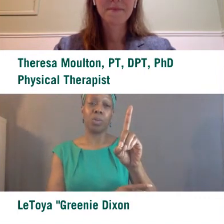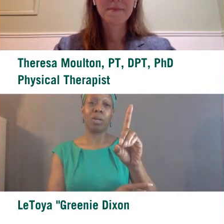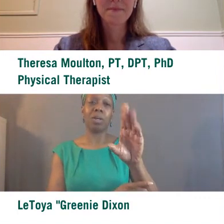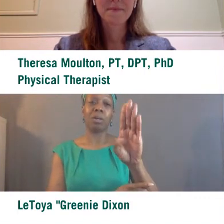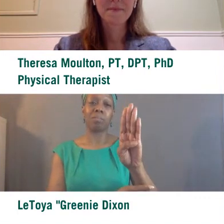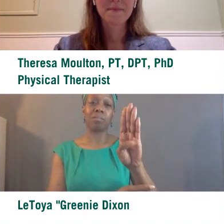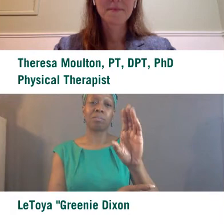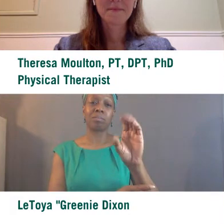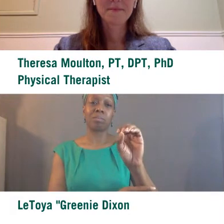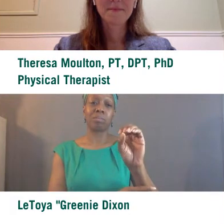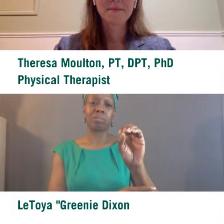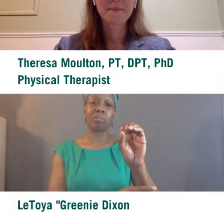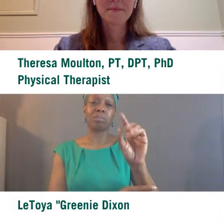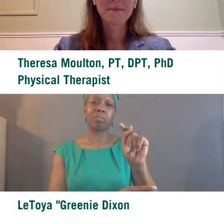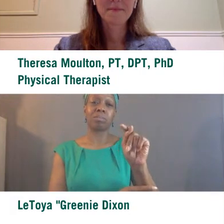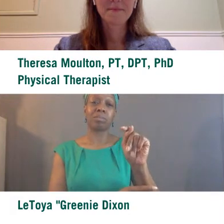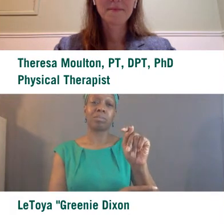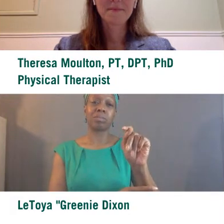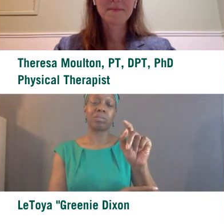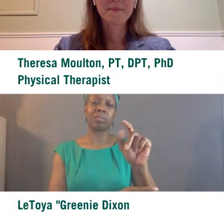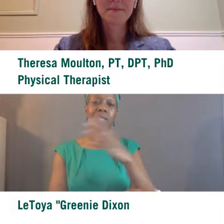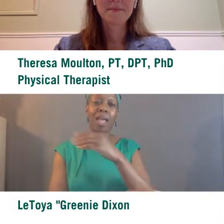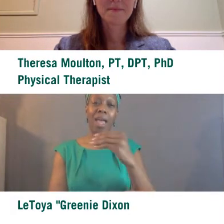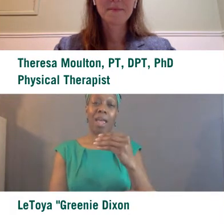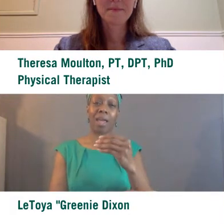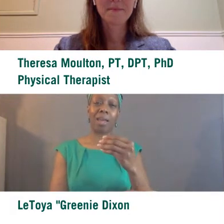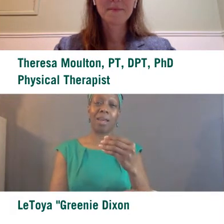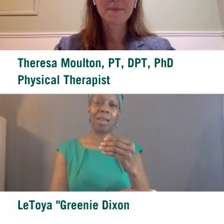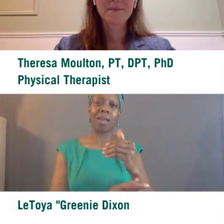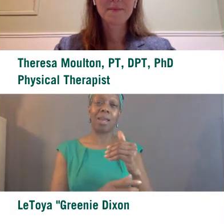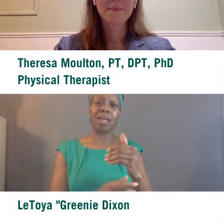especially in adults in terms of fatigue and pain.